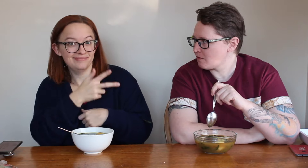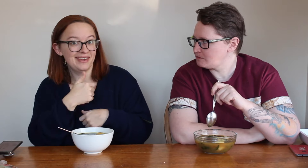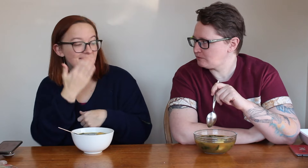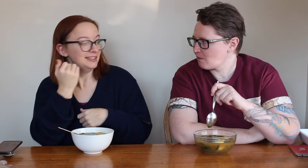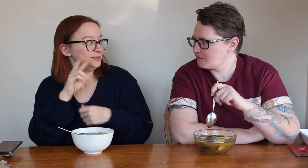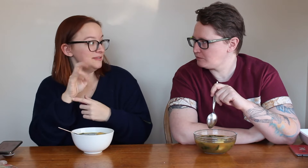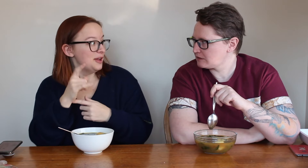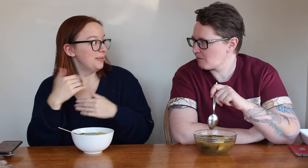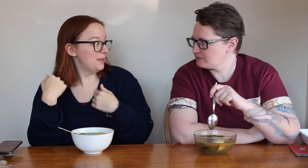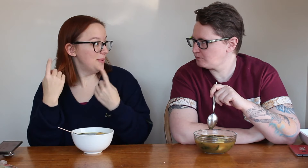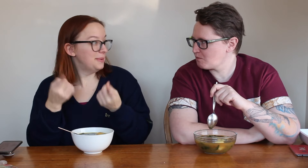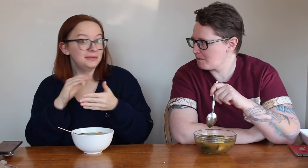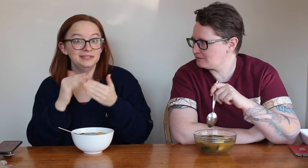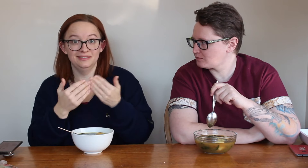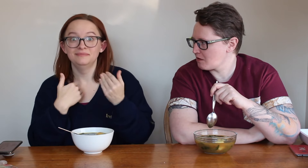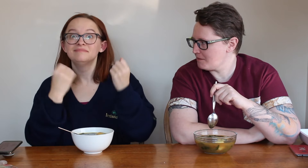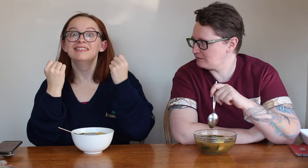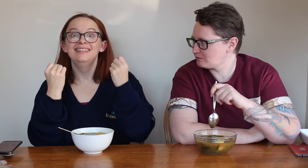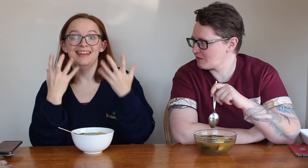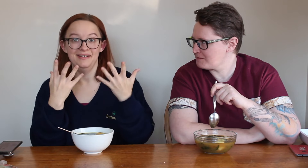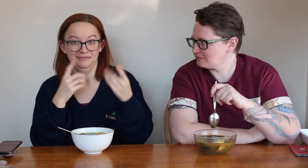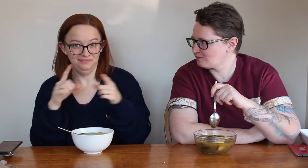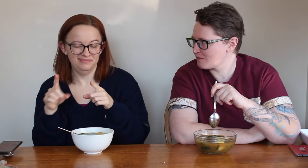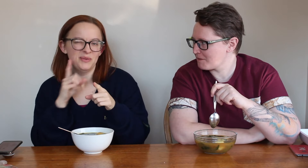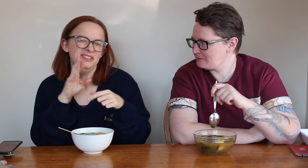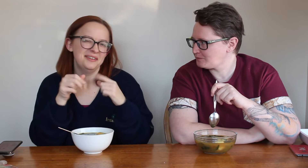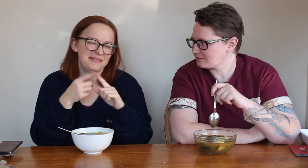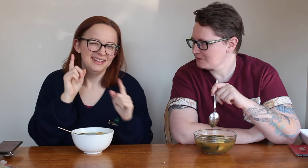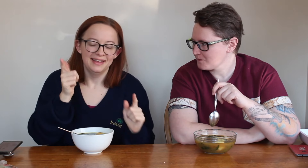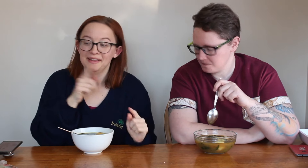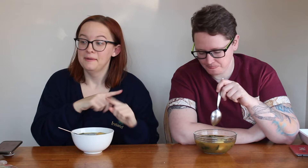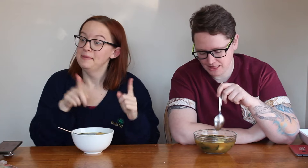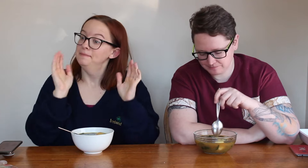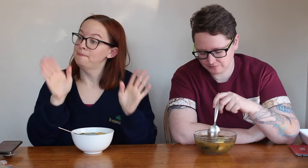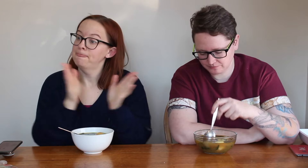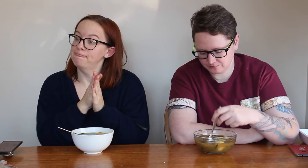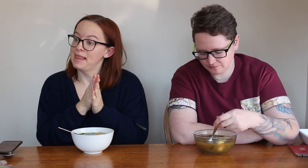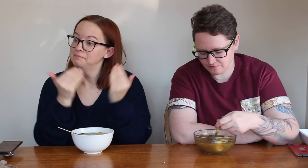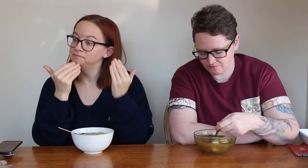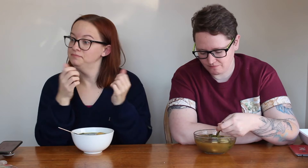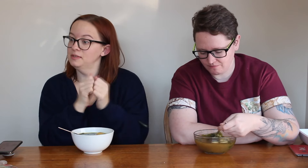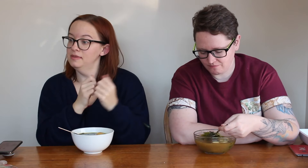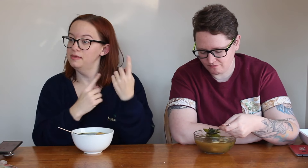Okay just FYI, Mikko is sleeping. He's taking a nap so that's why we're doing this now and then after this we're gonna do